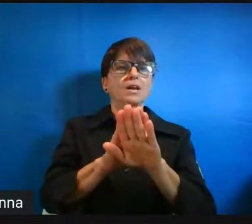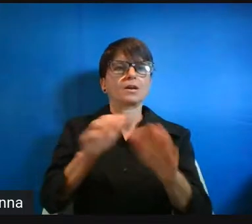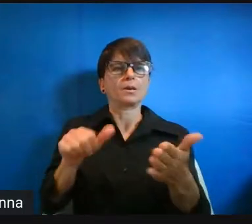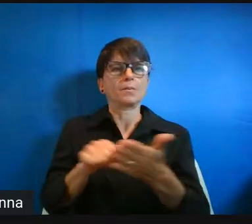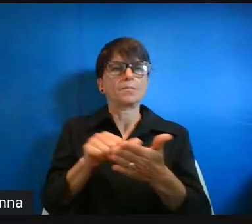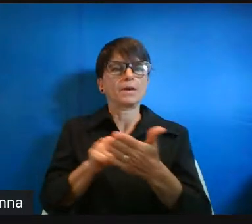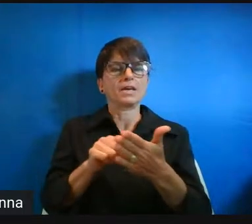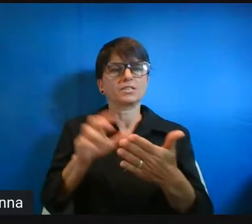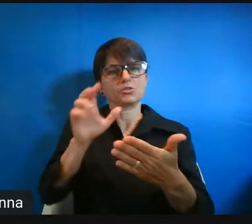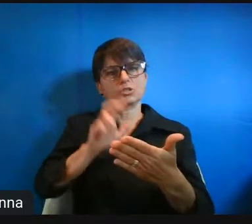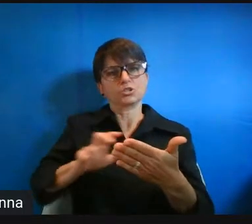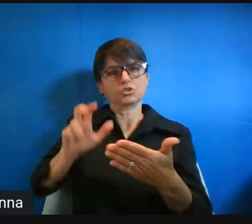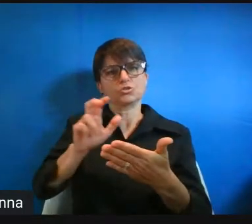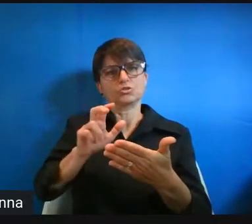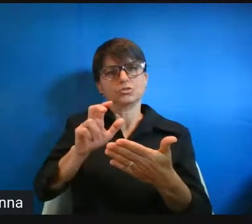Whether on different devices, if there is